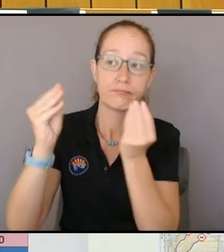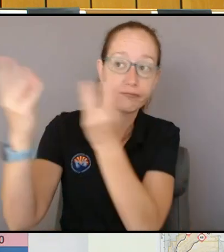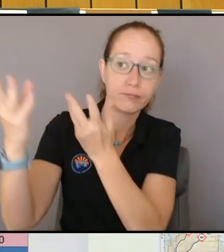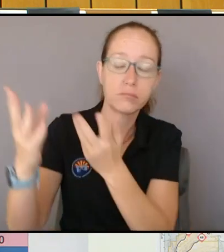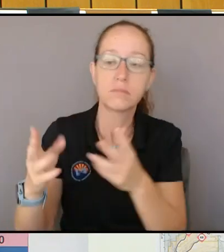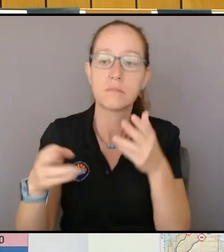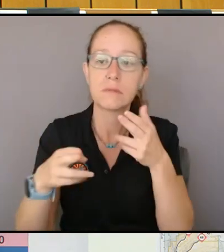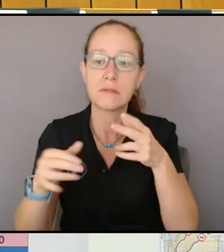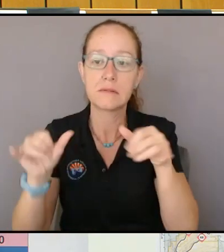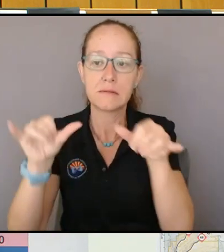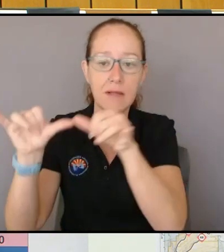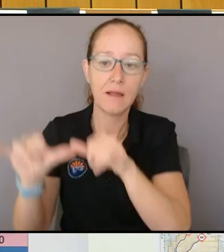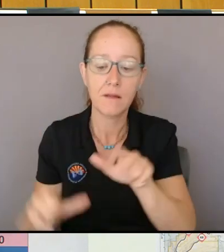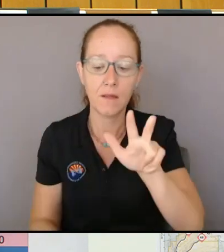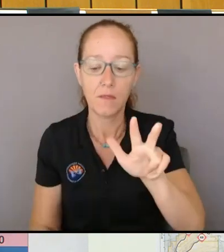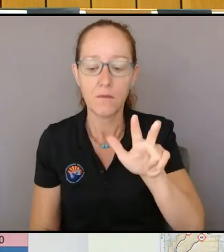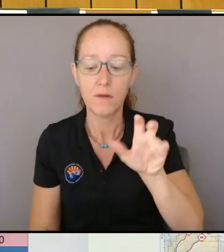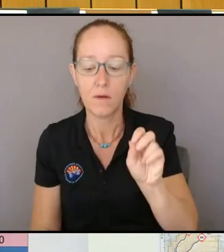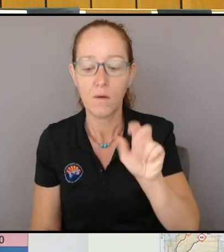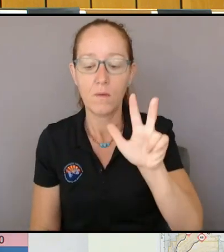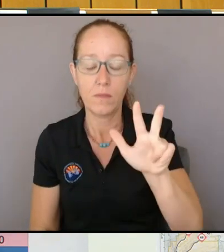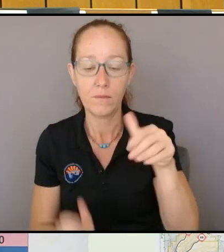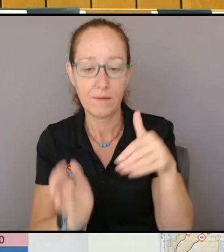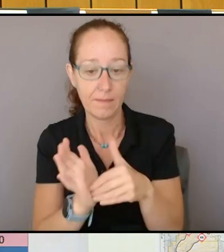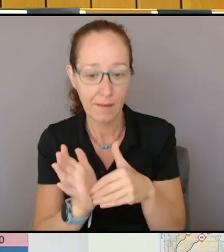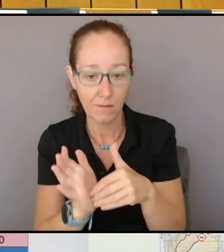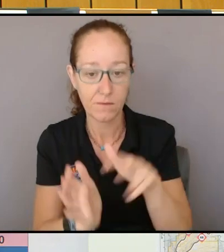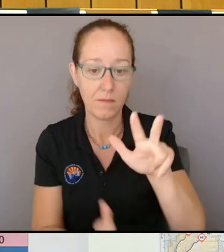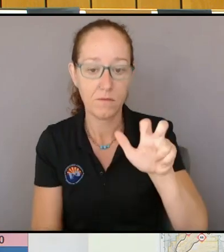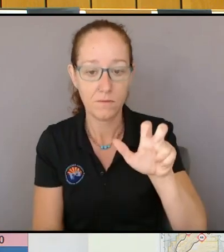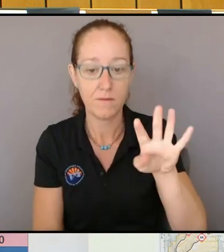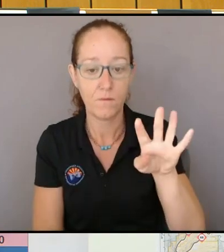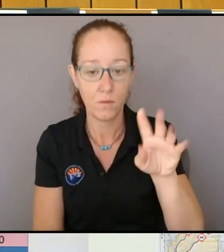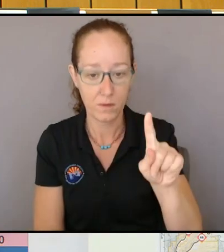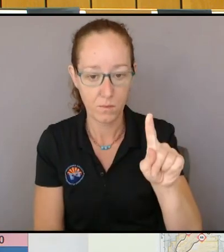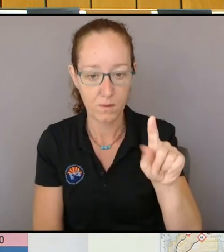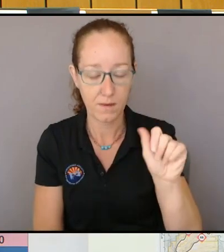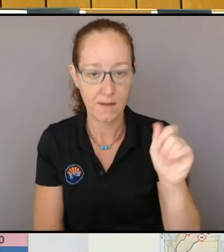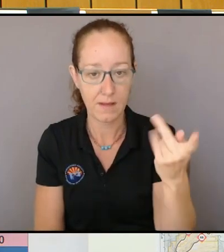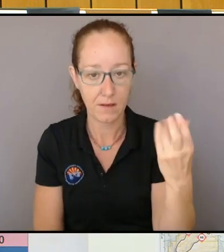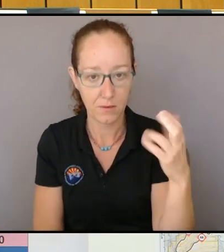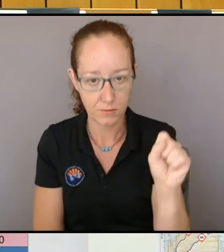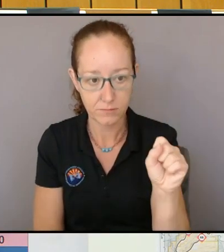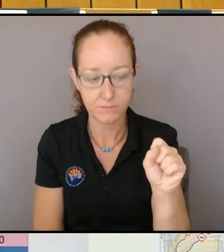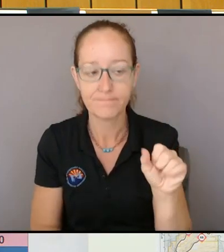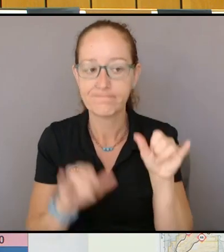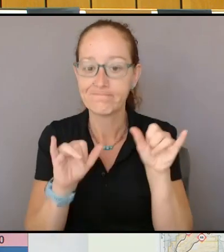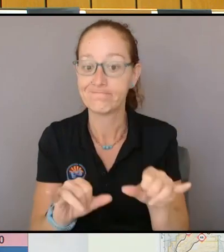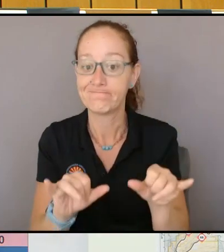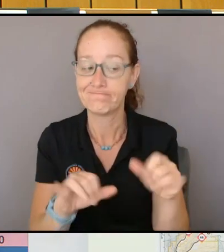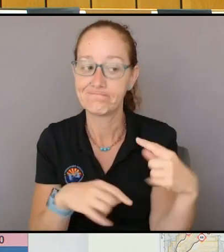acres. So that's the same, for those of you that are keeping track, as the day before. And that's because last night the